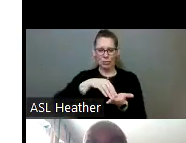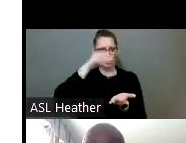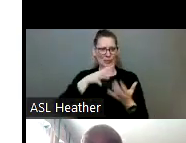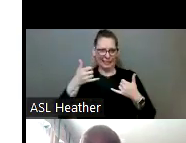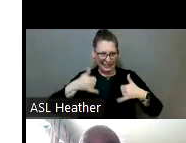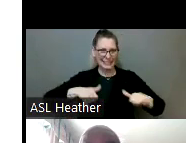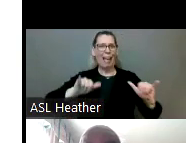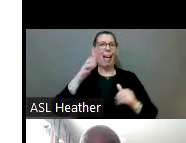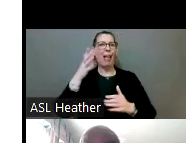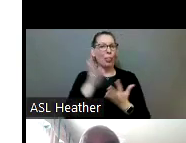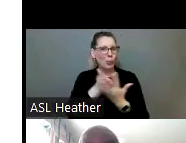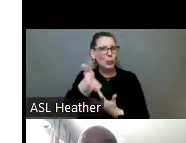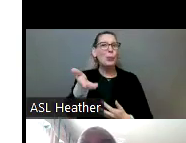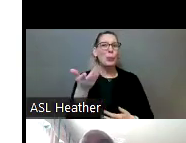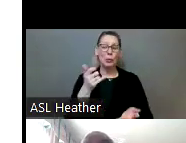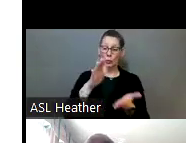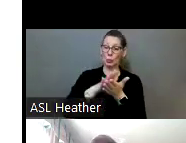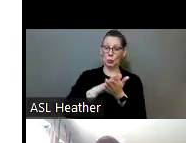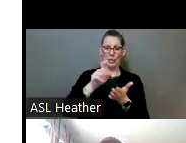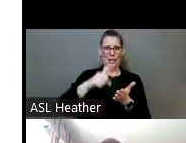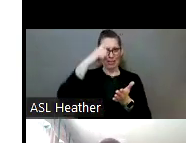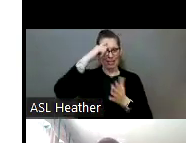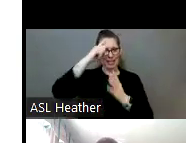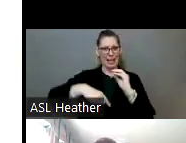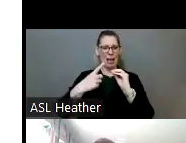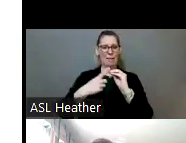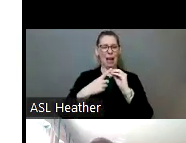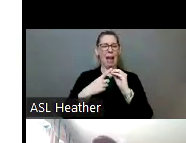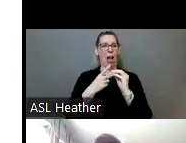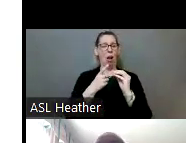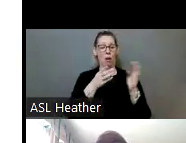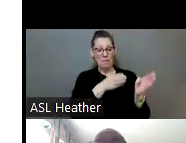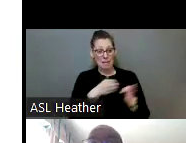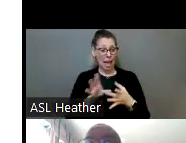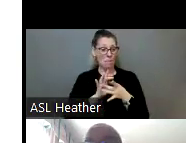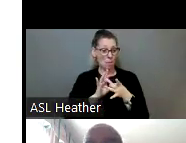so as schools and thinking about our plan for belonging and connection, do we have those